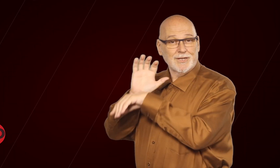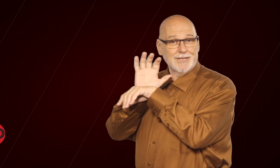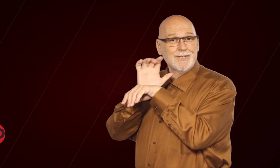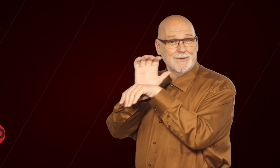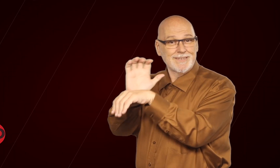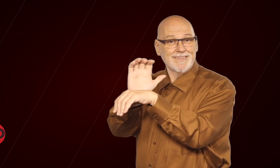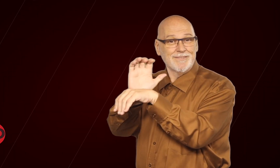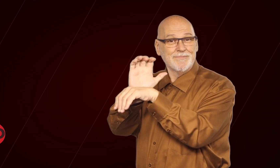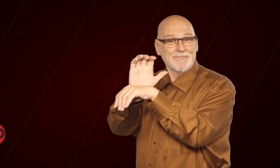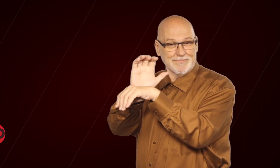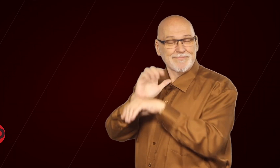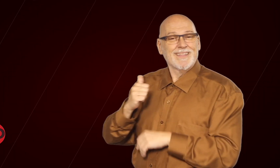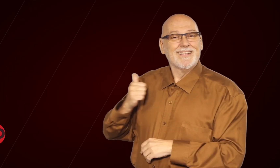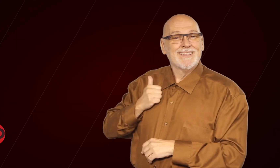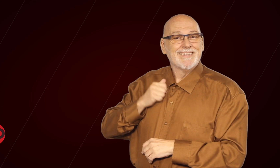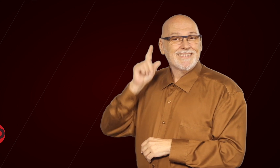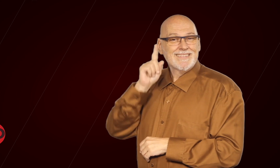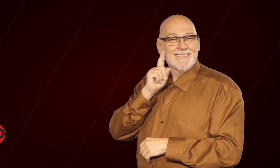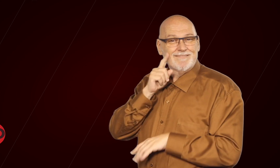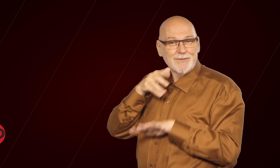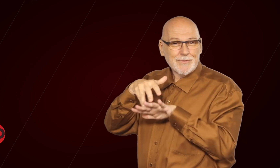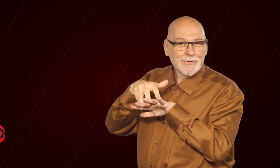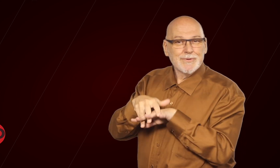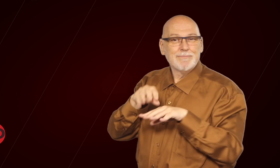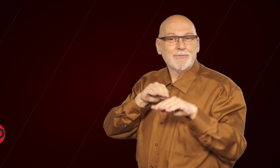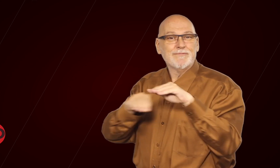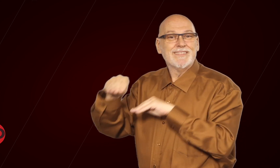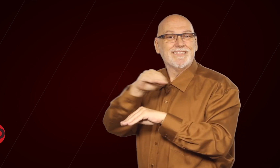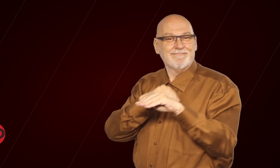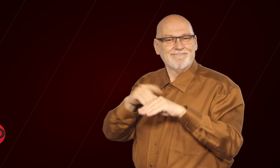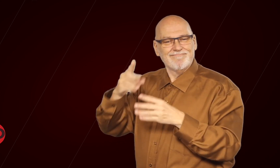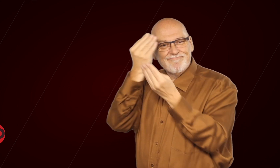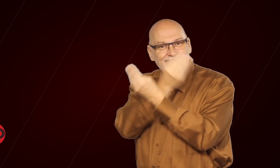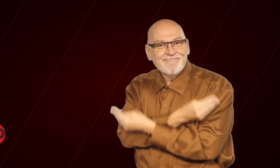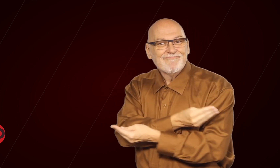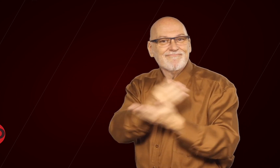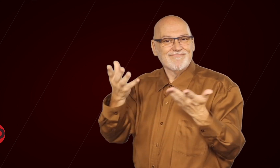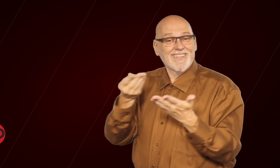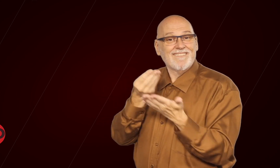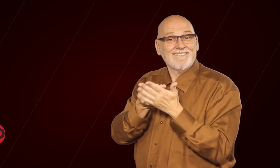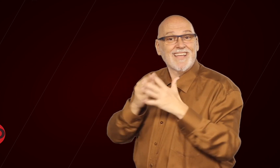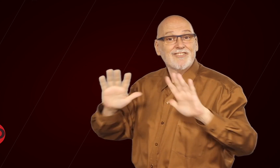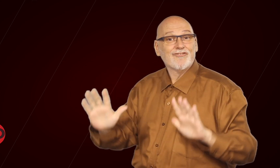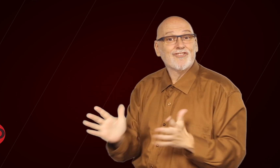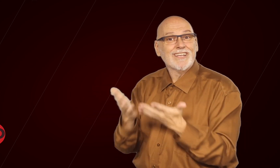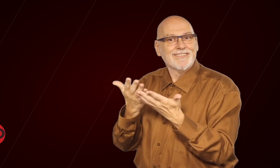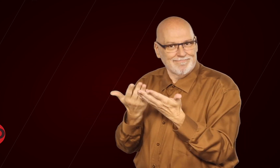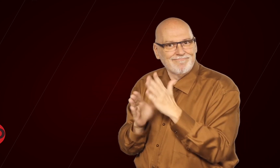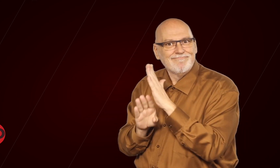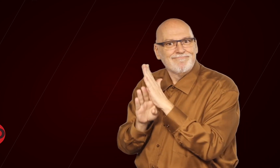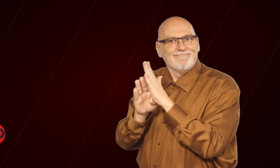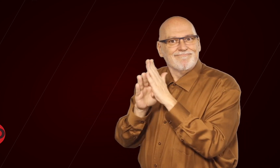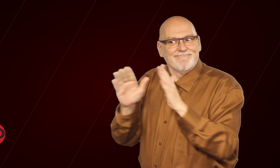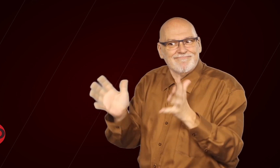[ANSELMO]: Canadian Deaf Grassroots Movement (CDGM) has announced